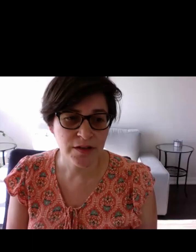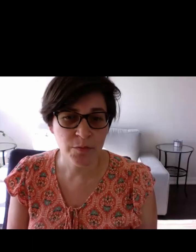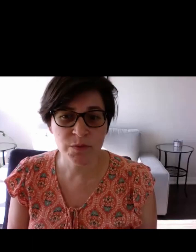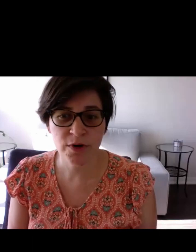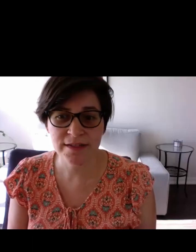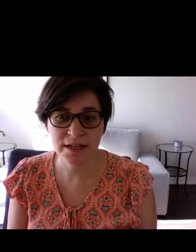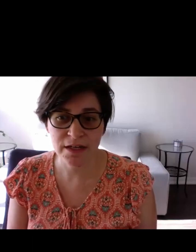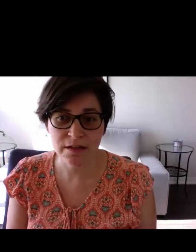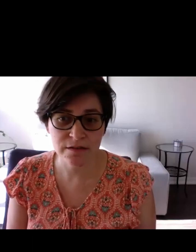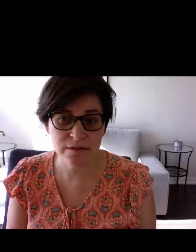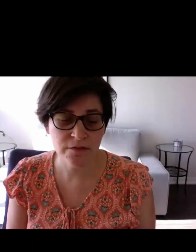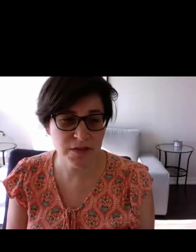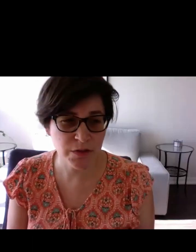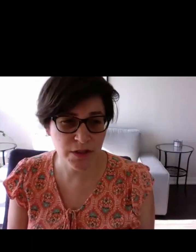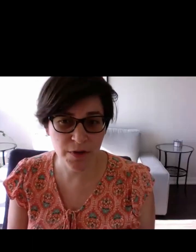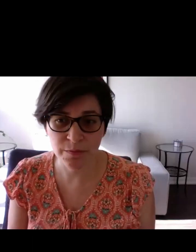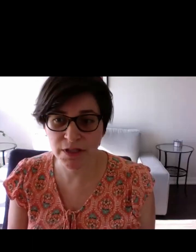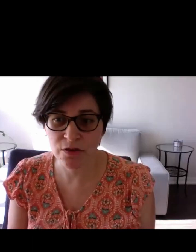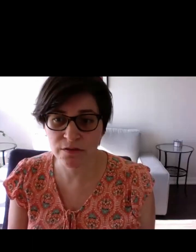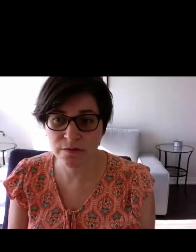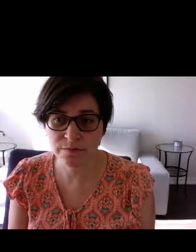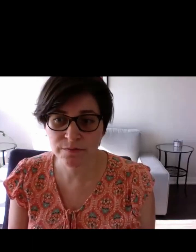and the most pressing needs of disability populations.